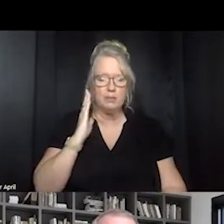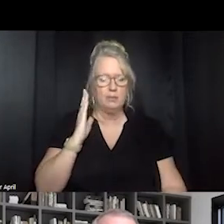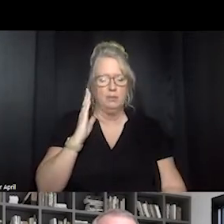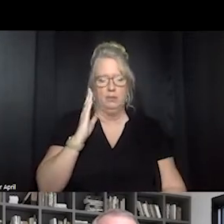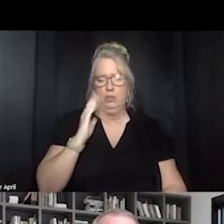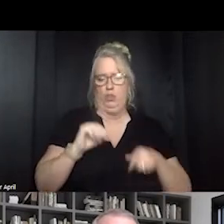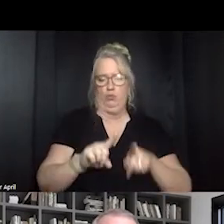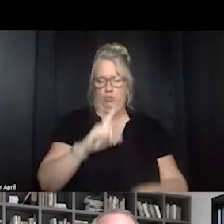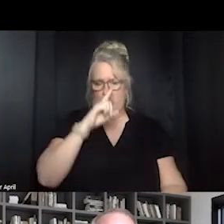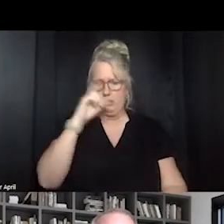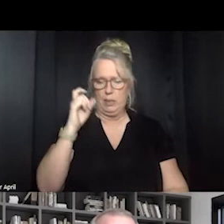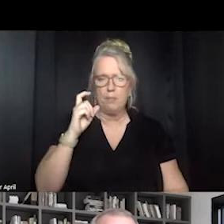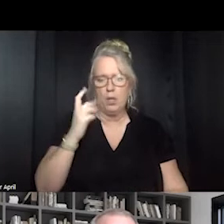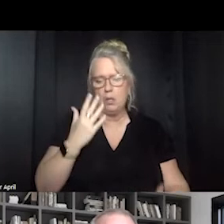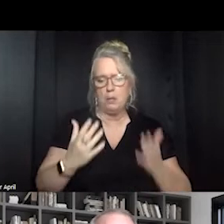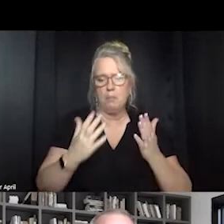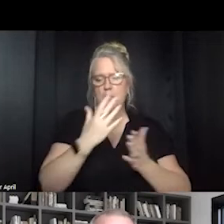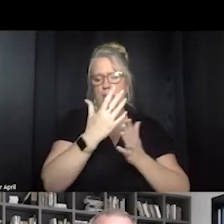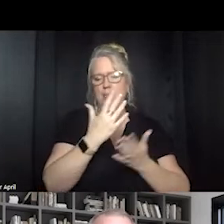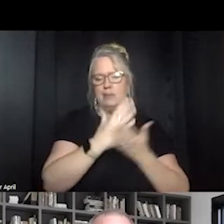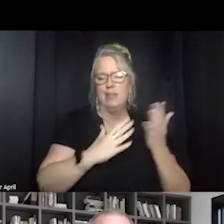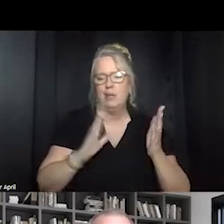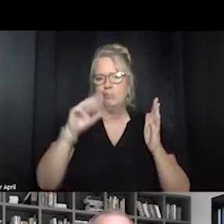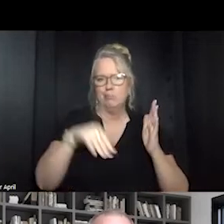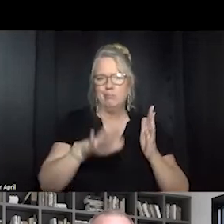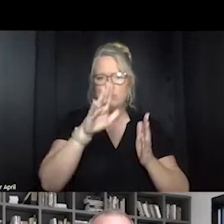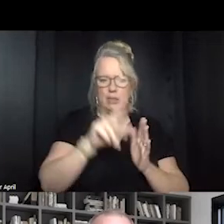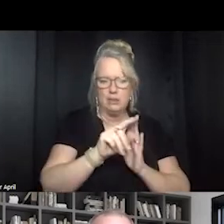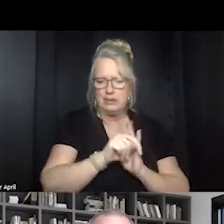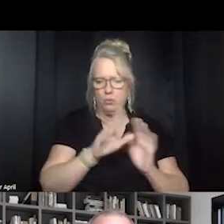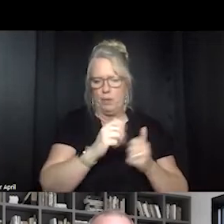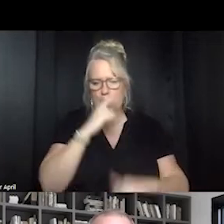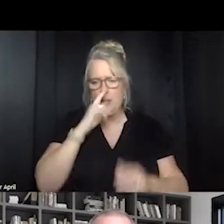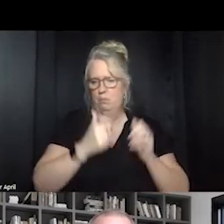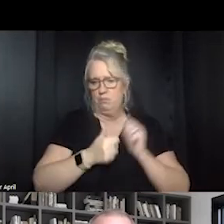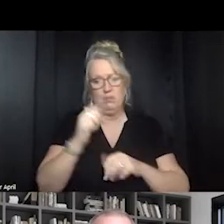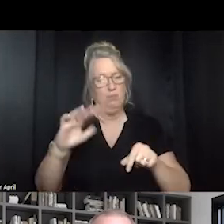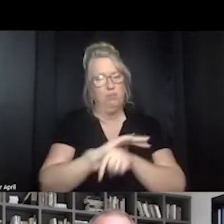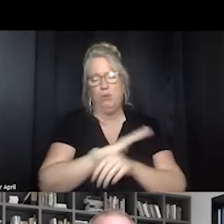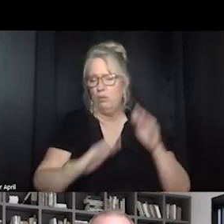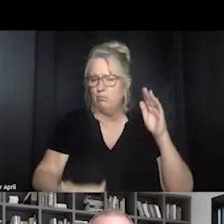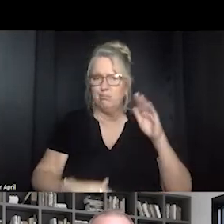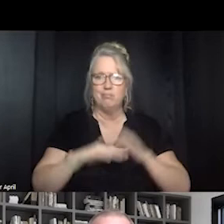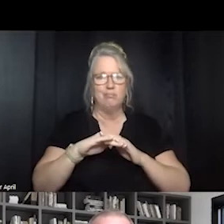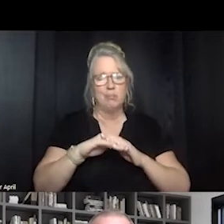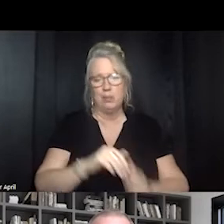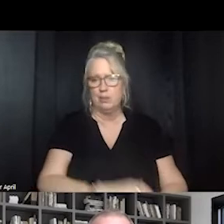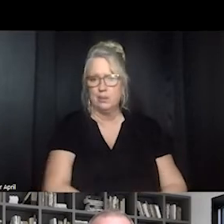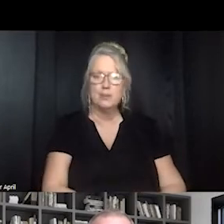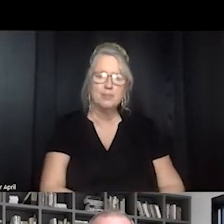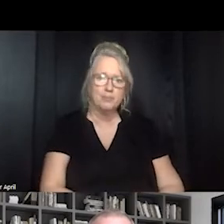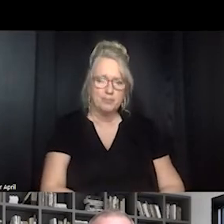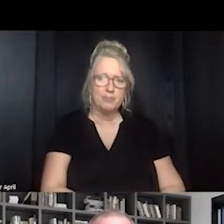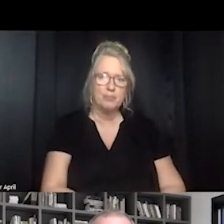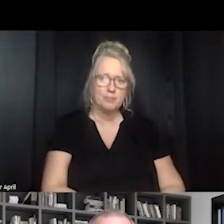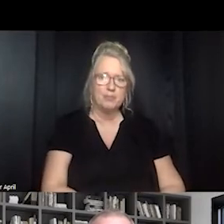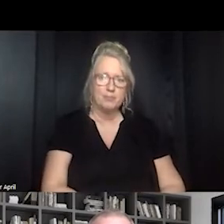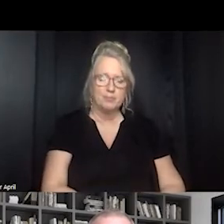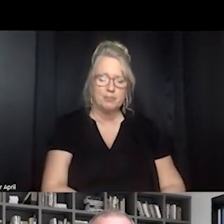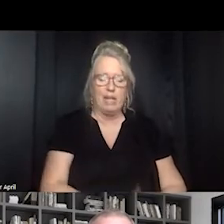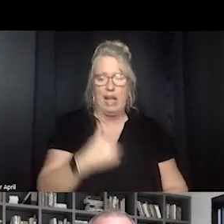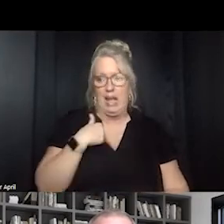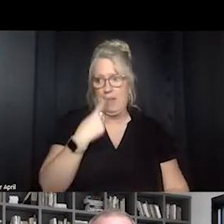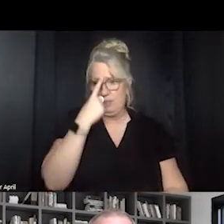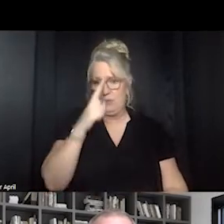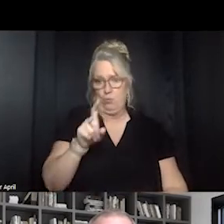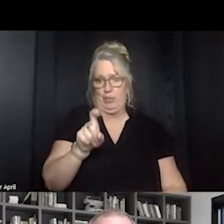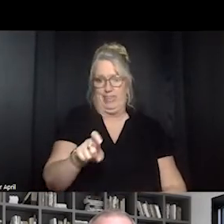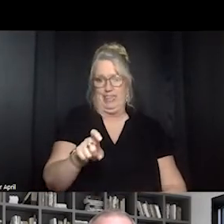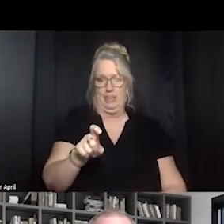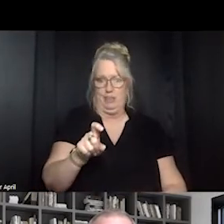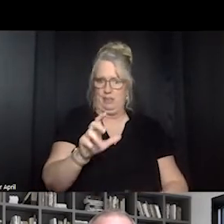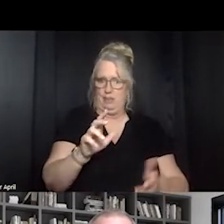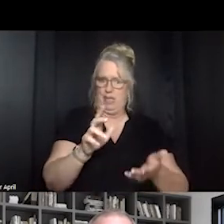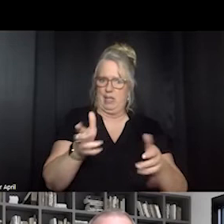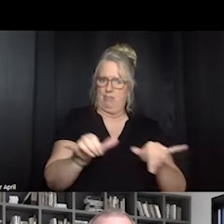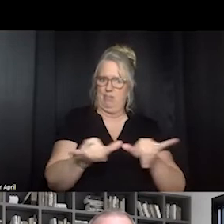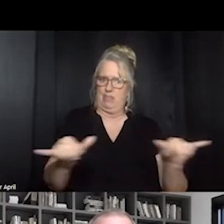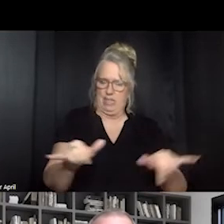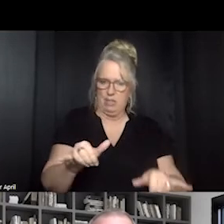WHERE THERE IS A LITTLE SEASON WITH THE KIDS. YOU KNOW THEY'RE LARGELY FULL AT CAPACITY. WE HAVE